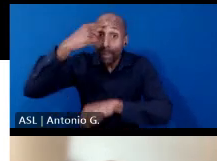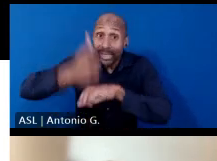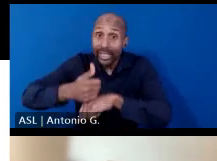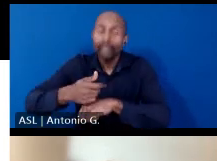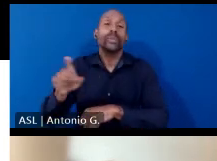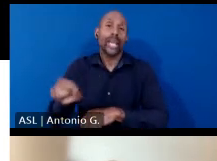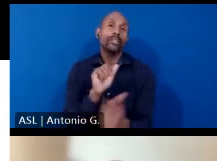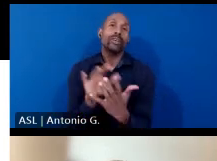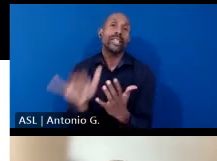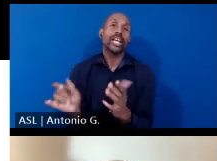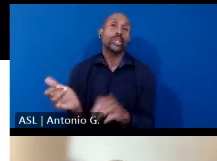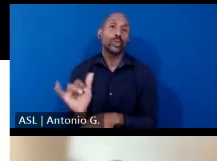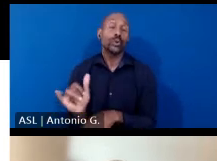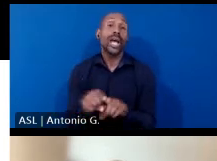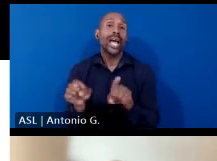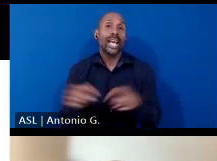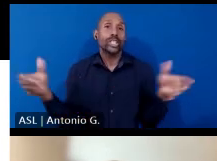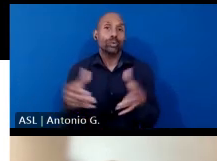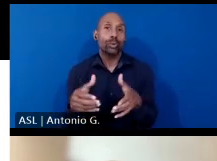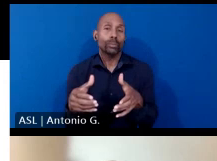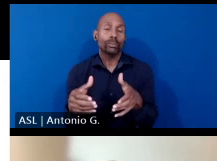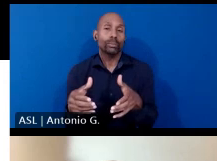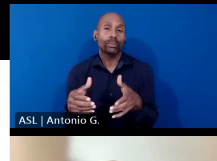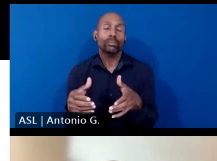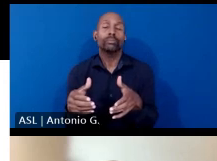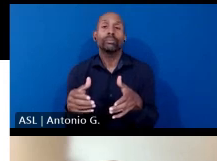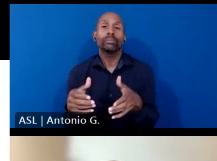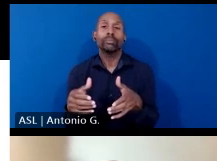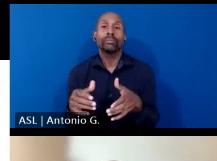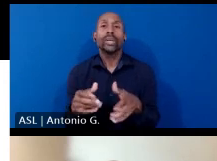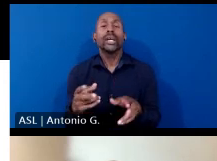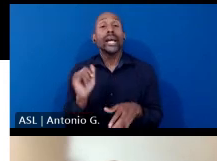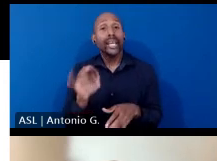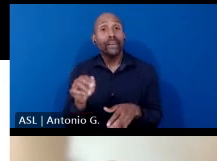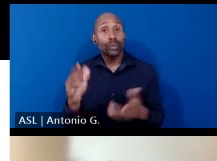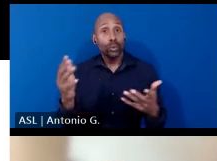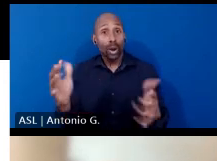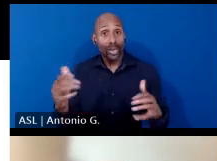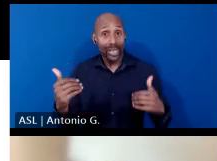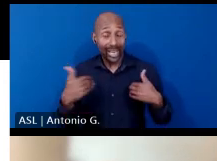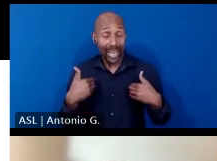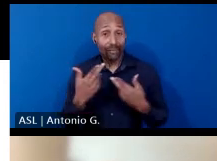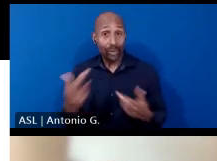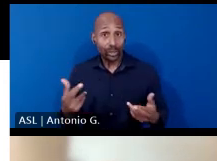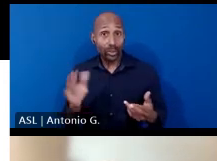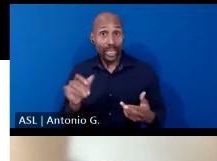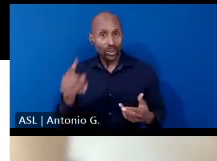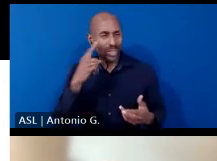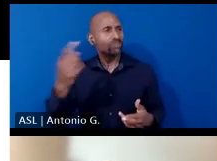And I would encourage people to drop resources that they found useful in the chat to support that because I know we we have a